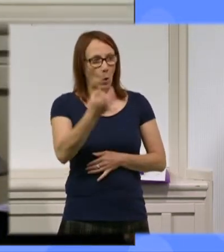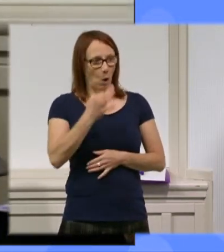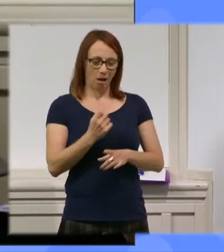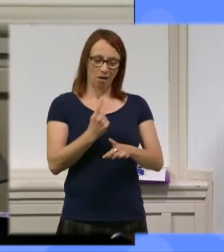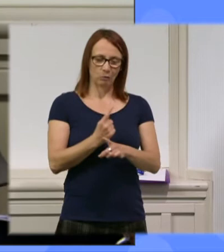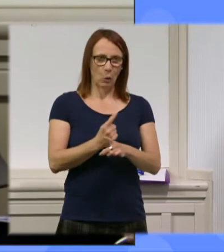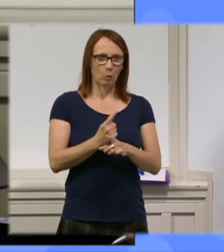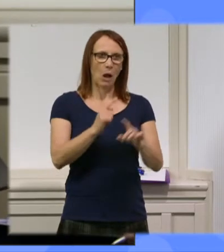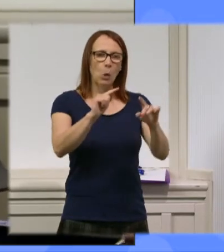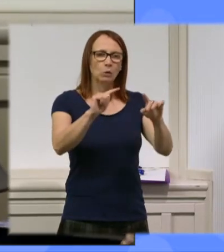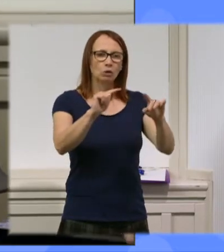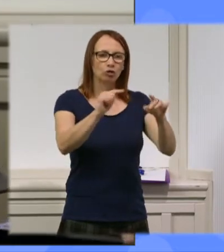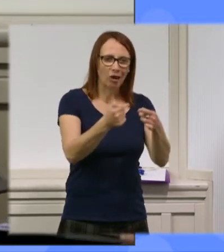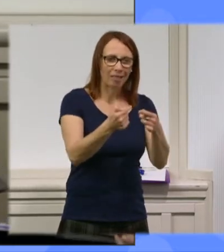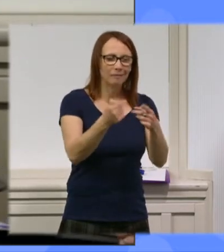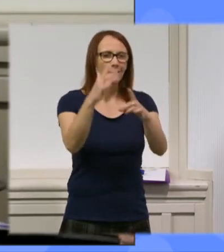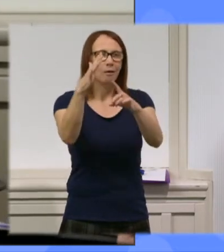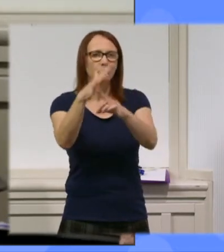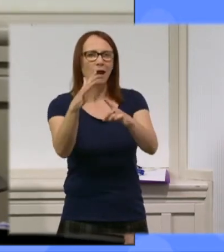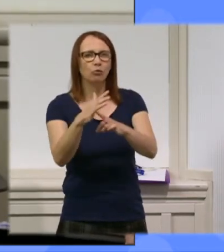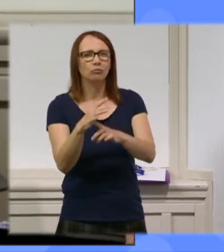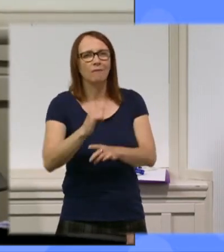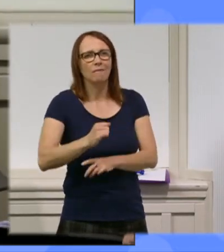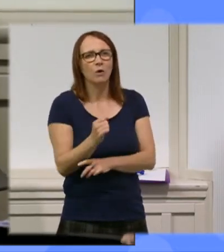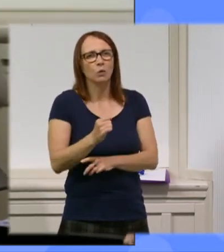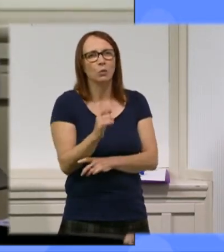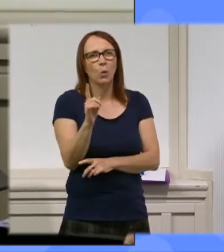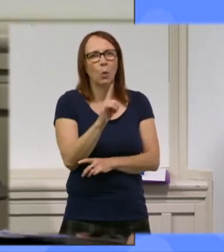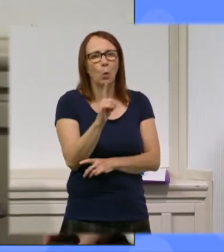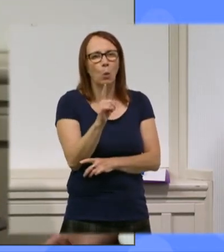challenges and priorities are for Scotland and what kind of country we we